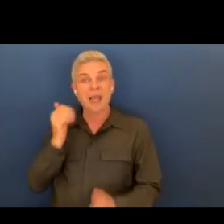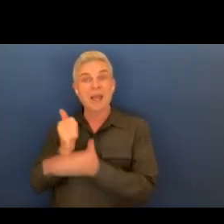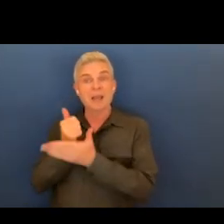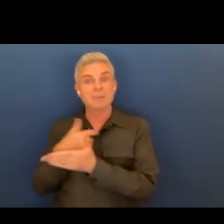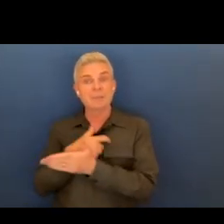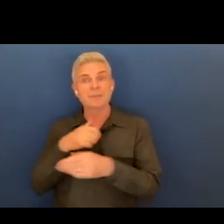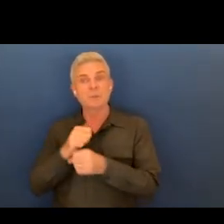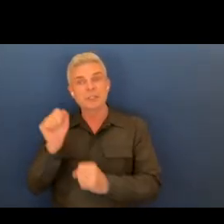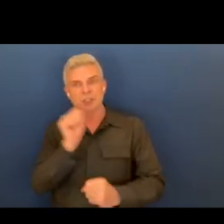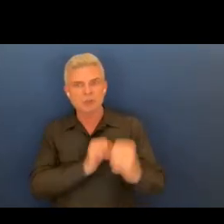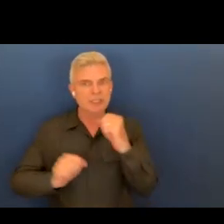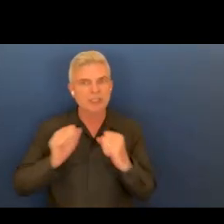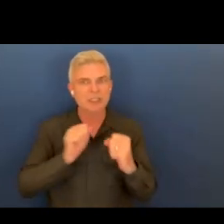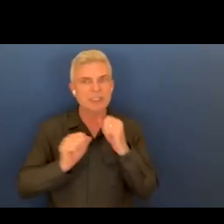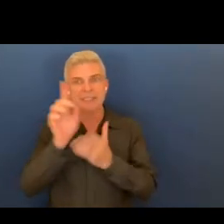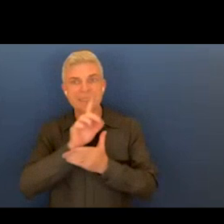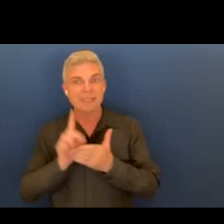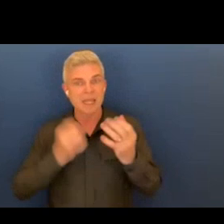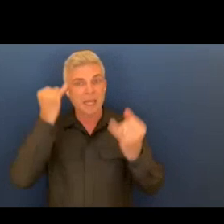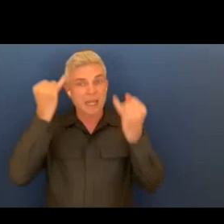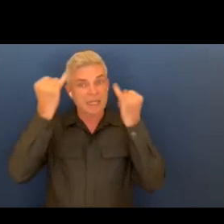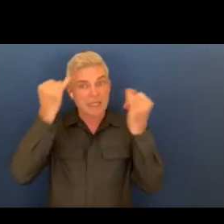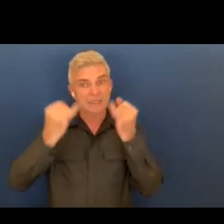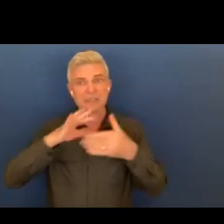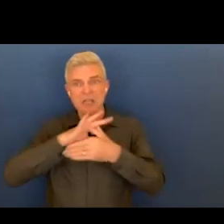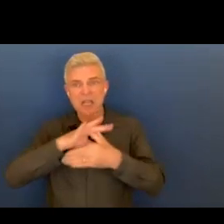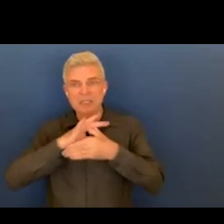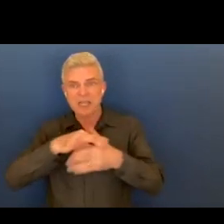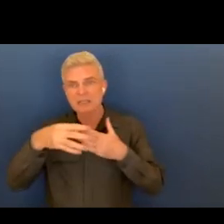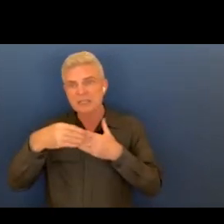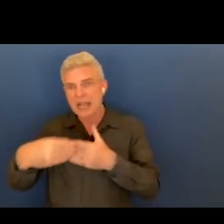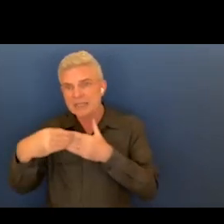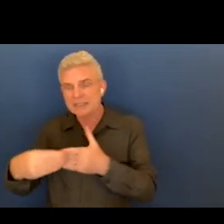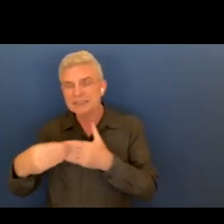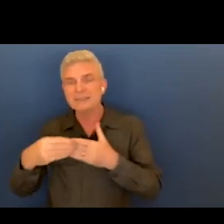content guidance, accessibility reviews, and quality assurance.